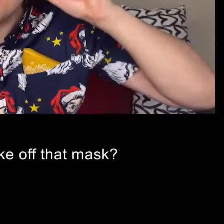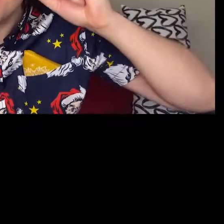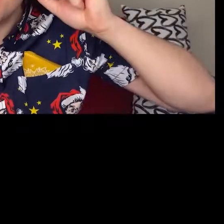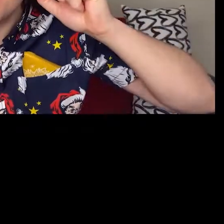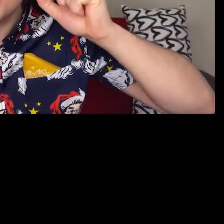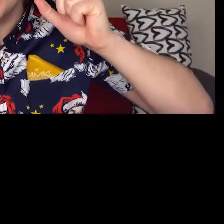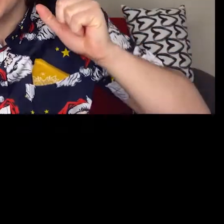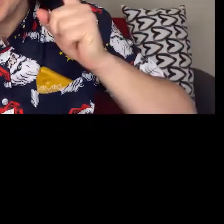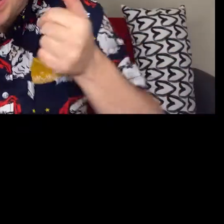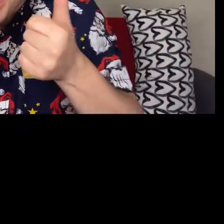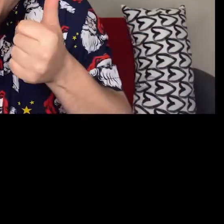Wind - Oh Sorry Buttons!